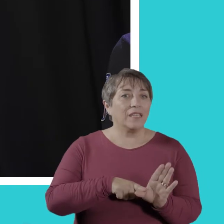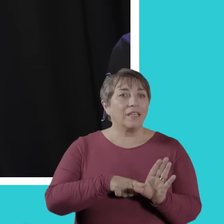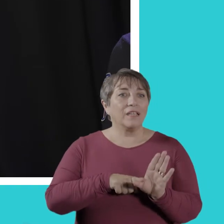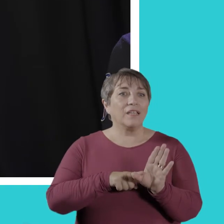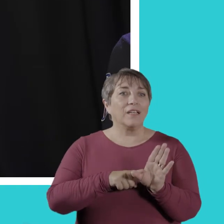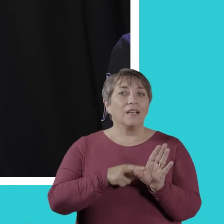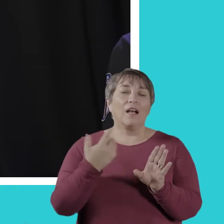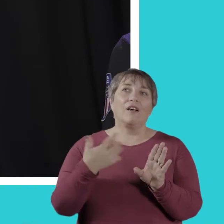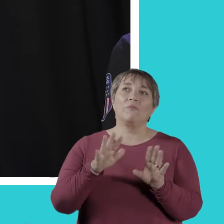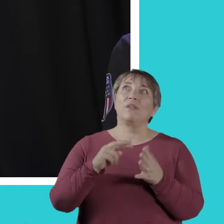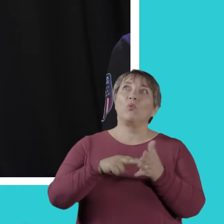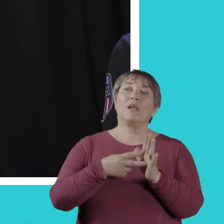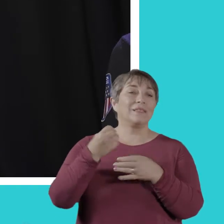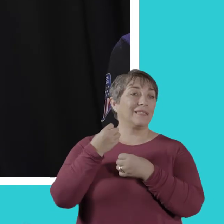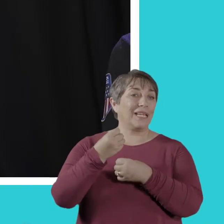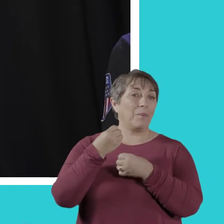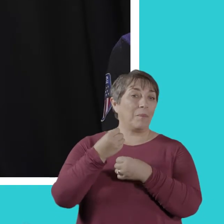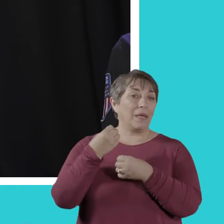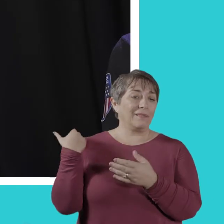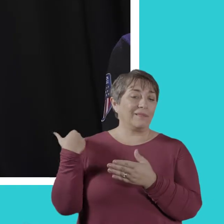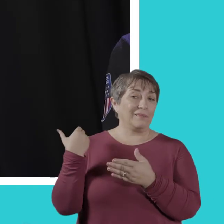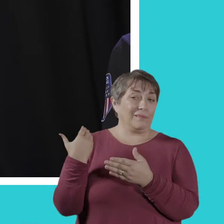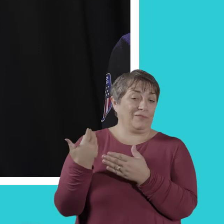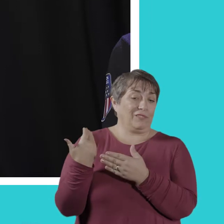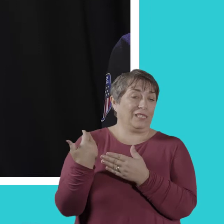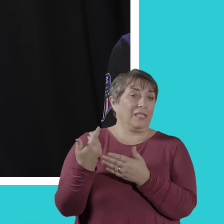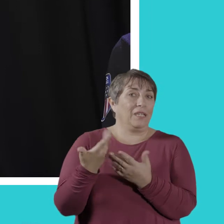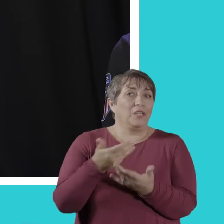stuff. But it comes to there's a wall when it comes to okay we're using these words now and